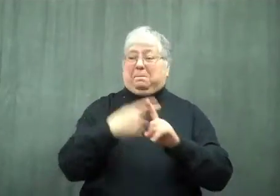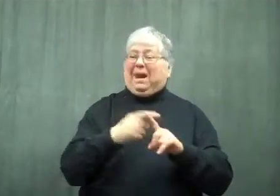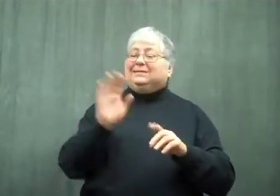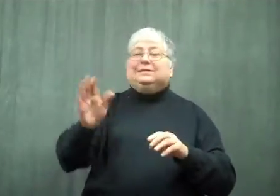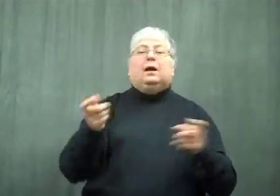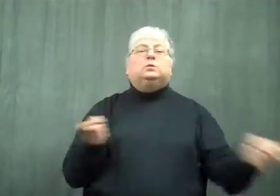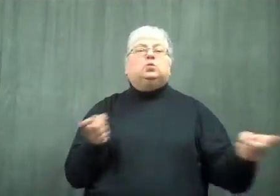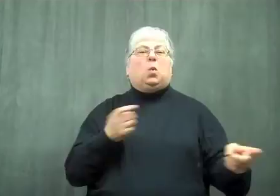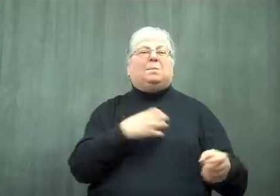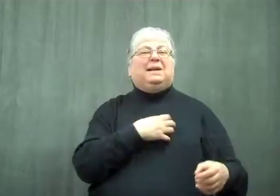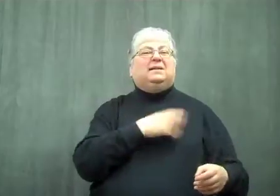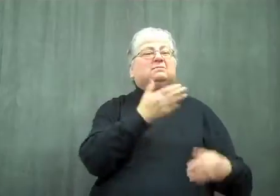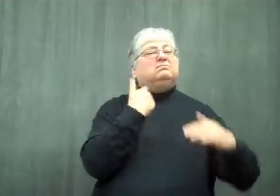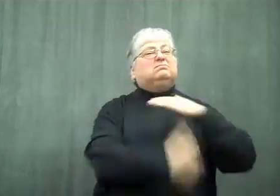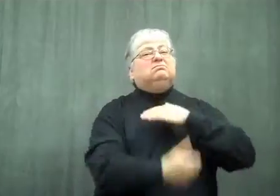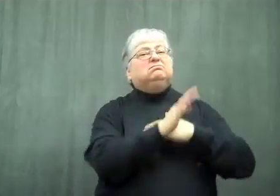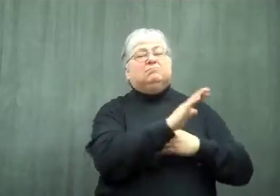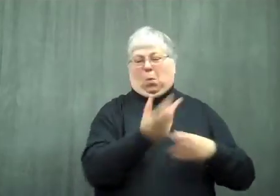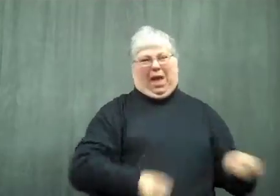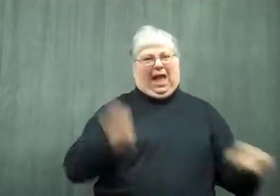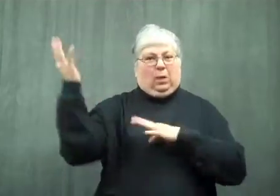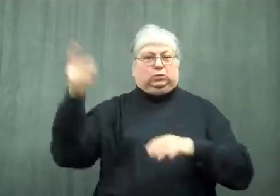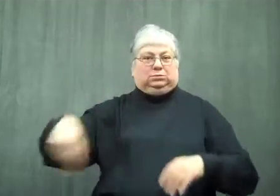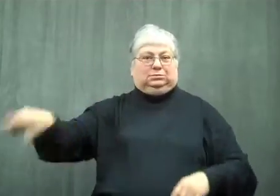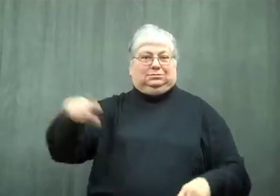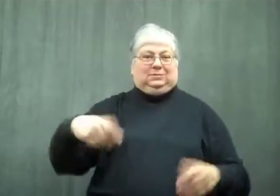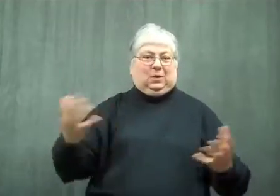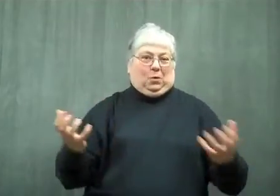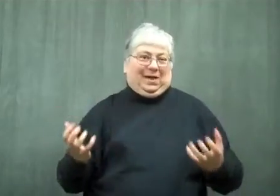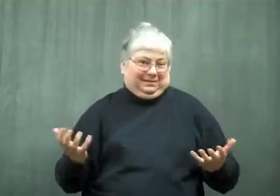They also wanted Mubarak's security forces removed.